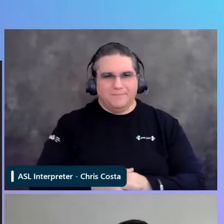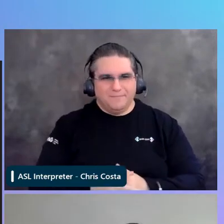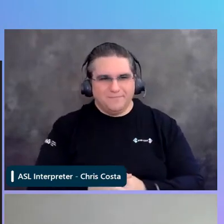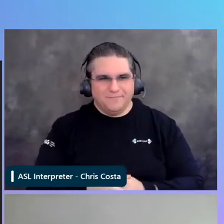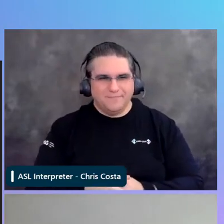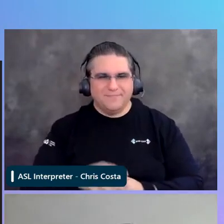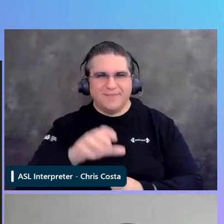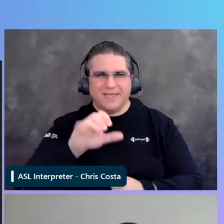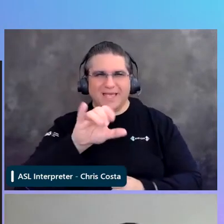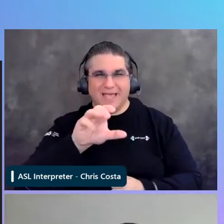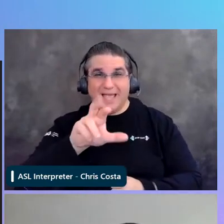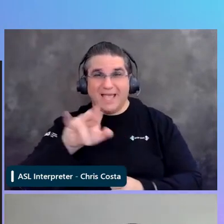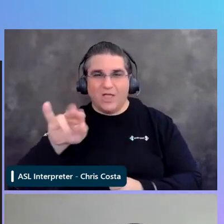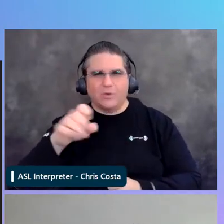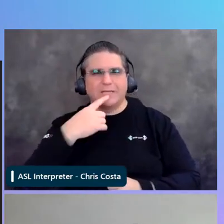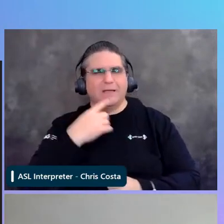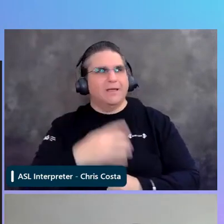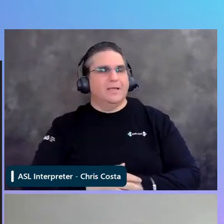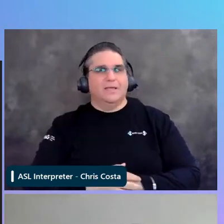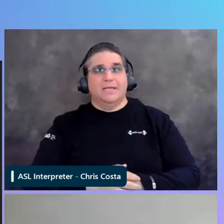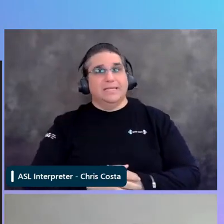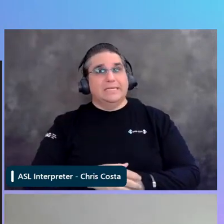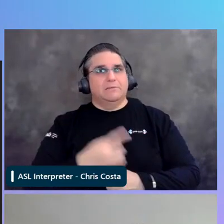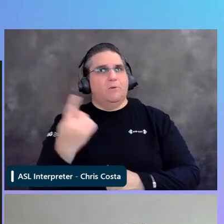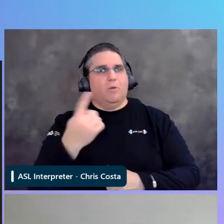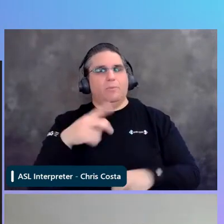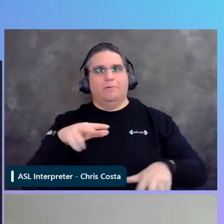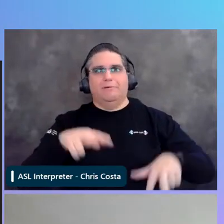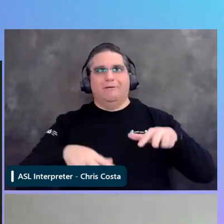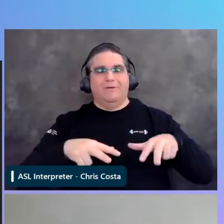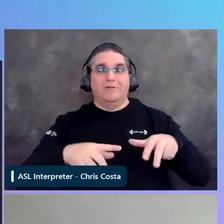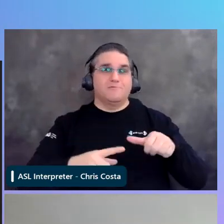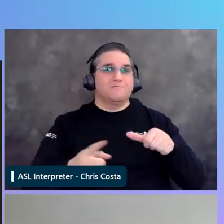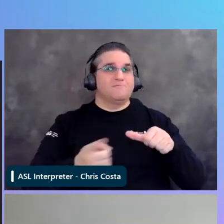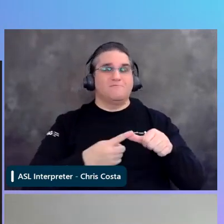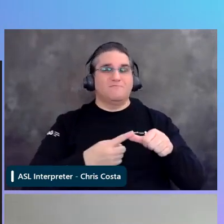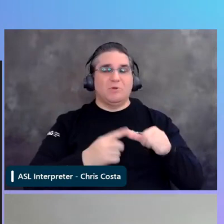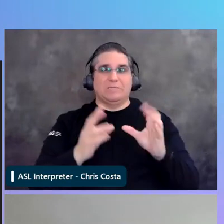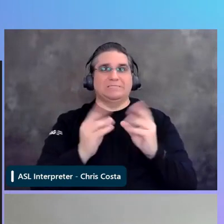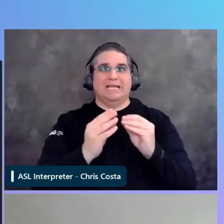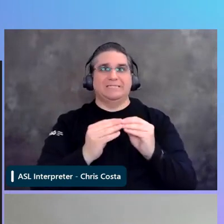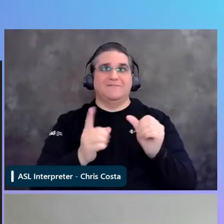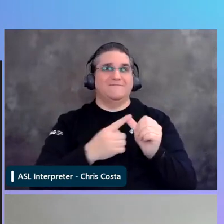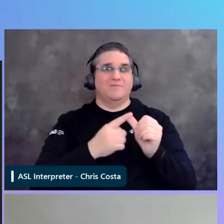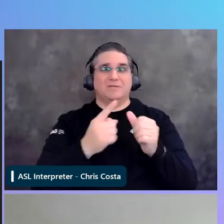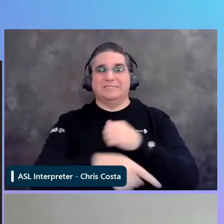the first talk at the, um, besides the keynotes, of course. Um, at the top of the hour on